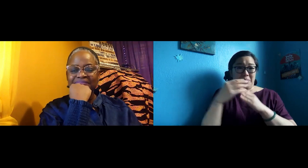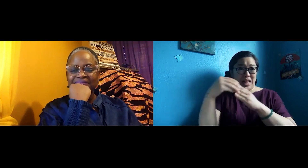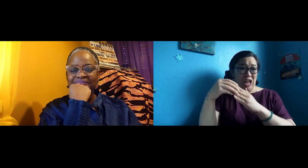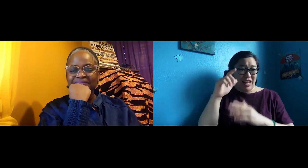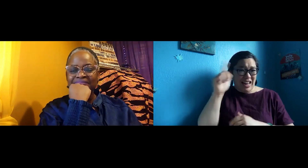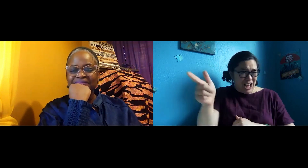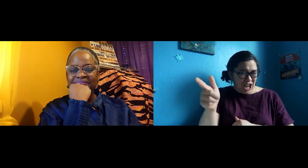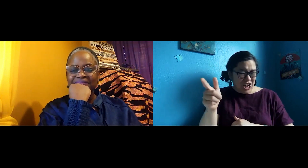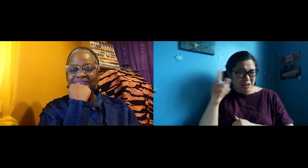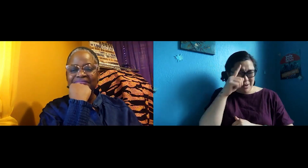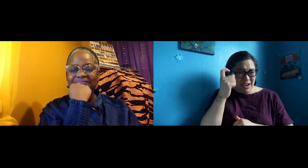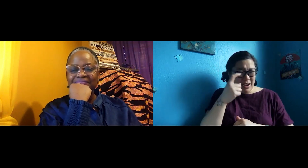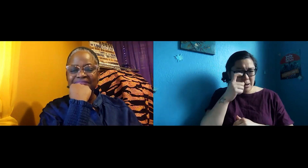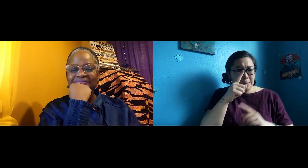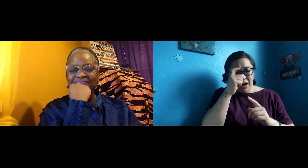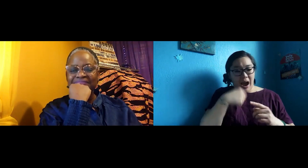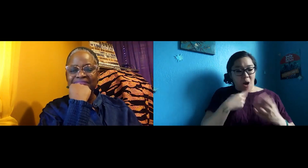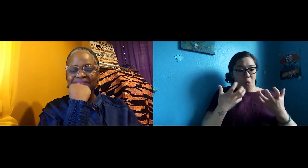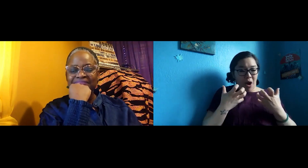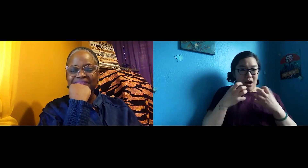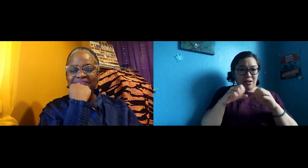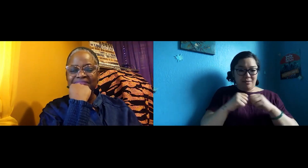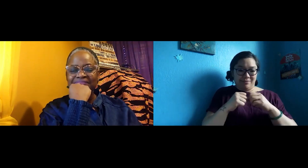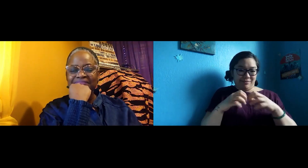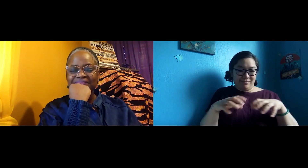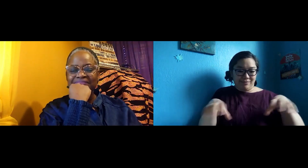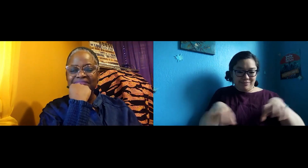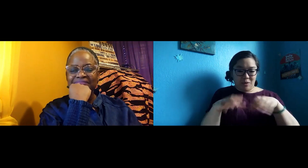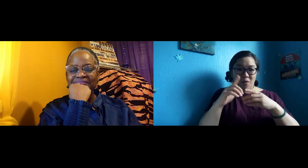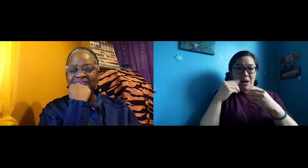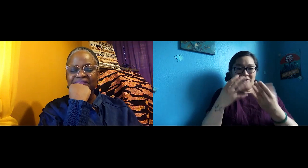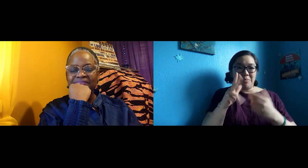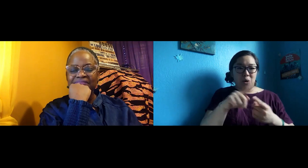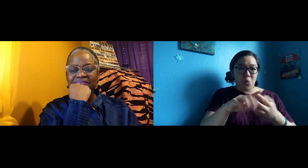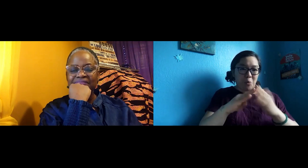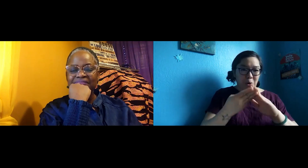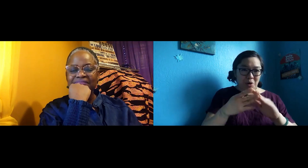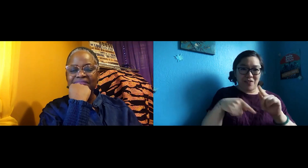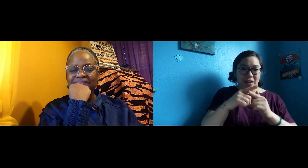that is correct, and like I didn't realize that I could be a leader until much later in my career,